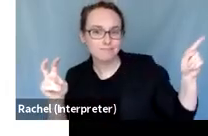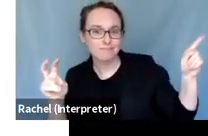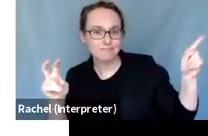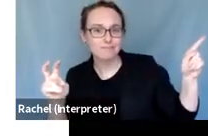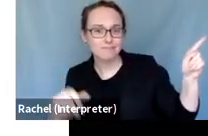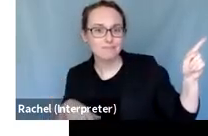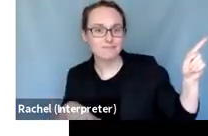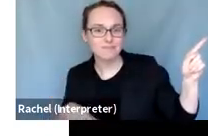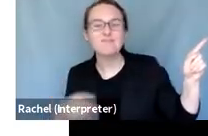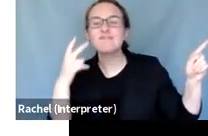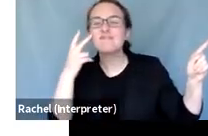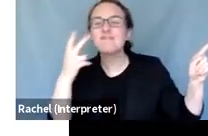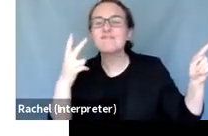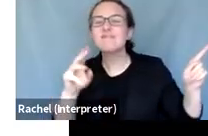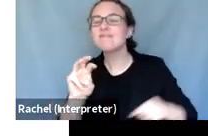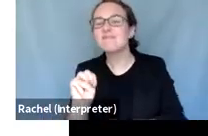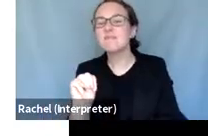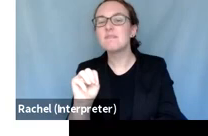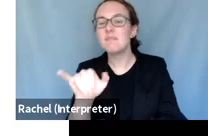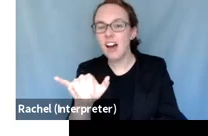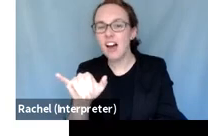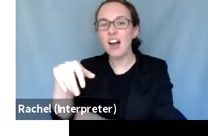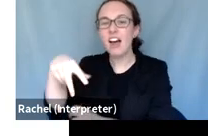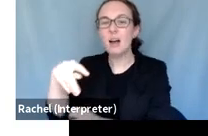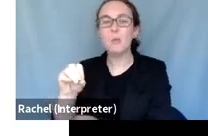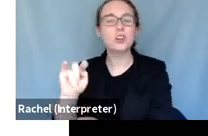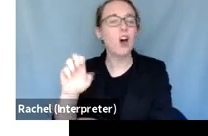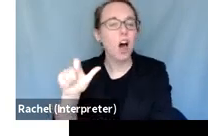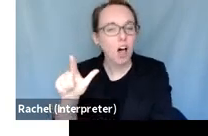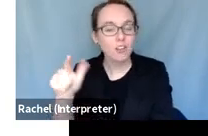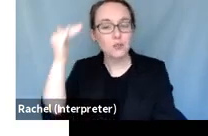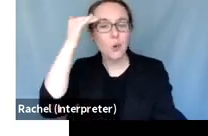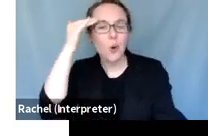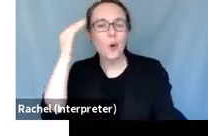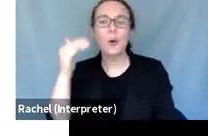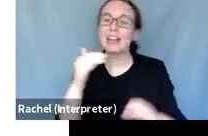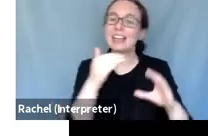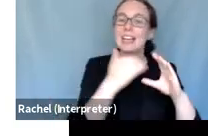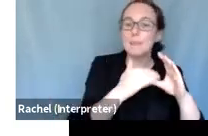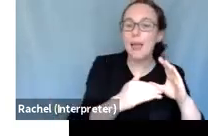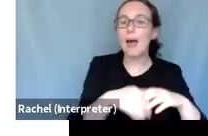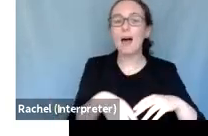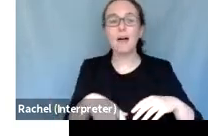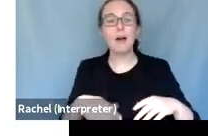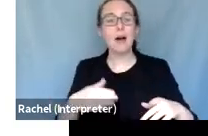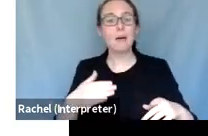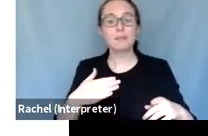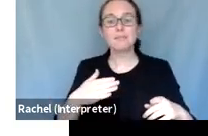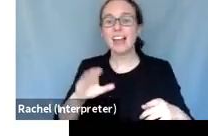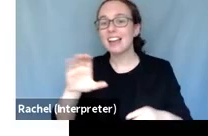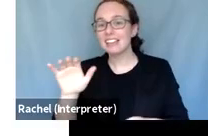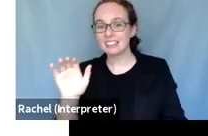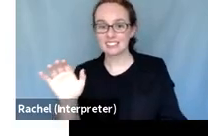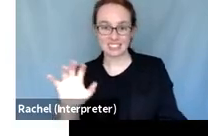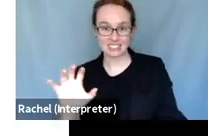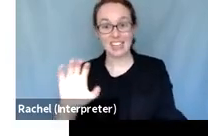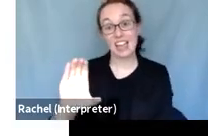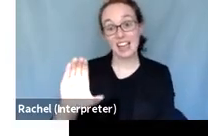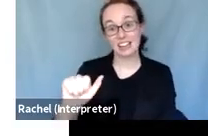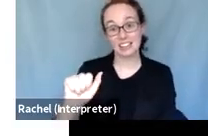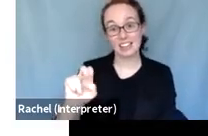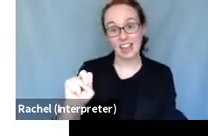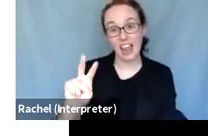Sage Talbot: portal to access your email, web advisor canvas and that is where our DSP&S app is also found. So to log into the portal, you'll